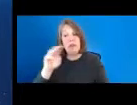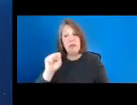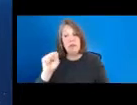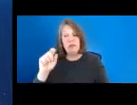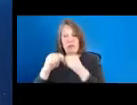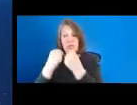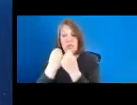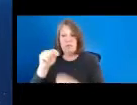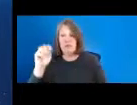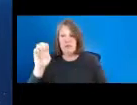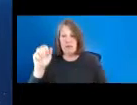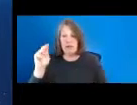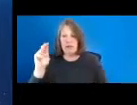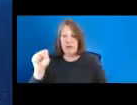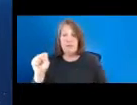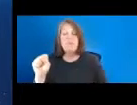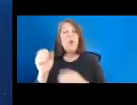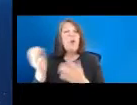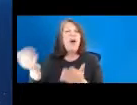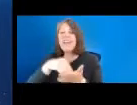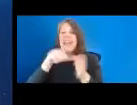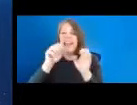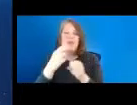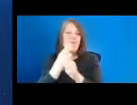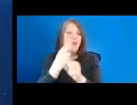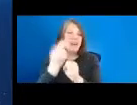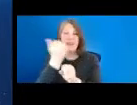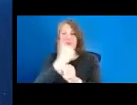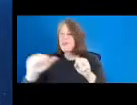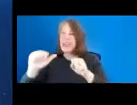16:24:22 So again, you can use any of the existing platforms.